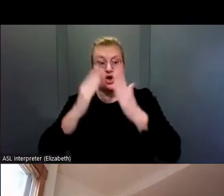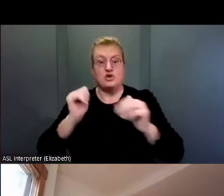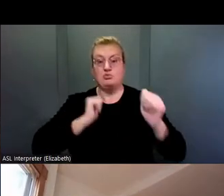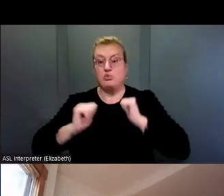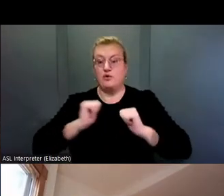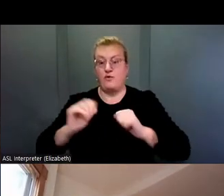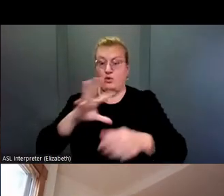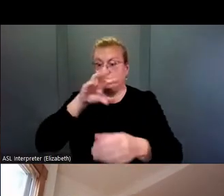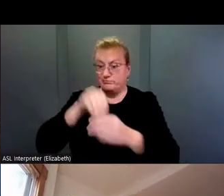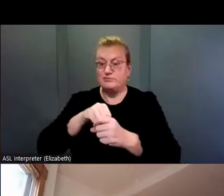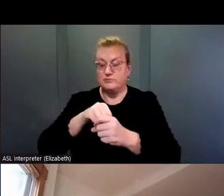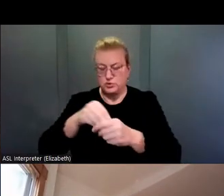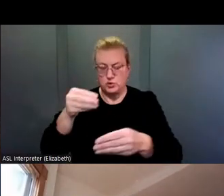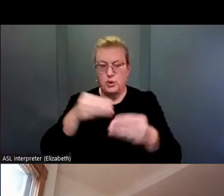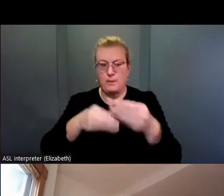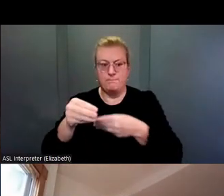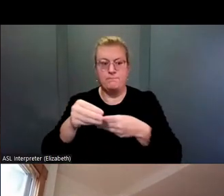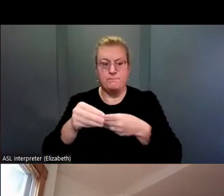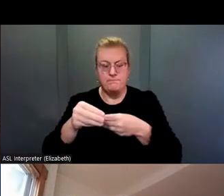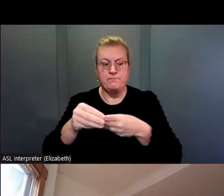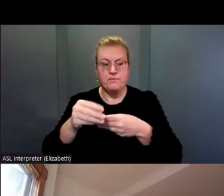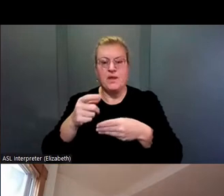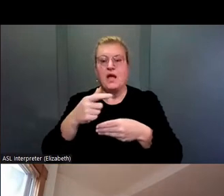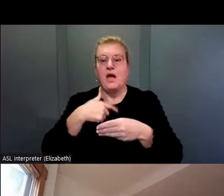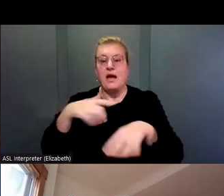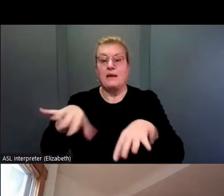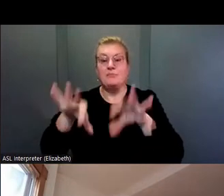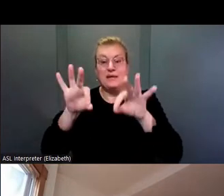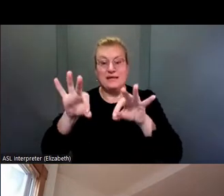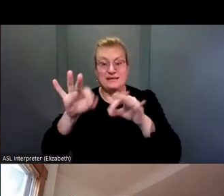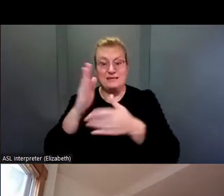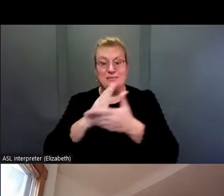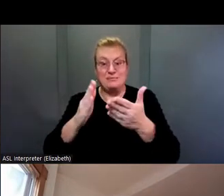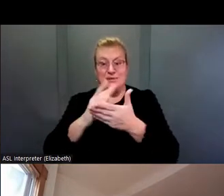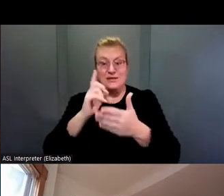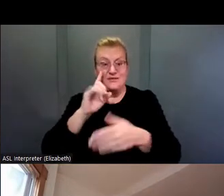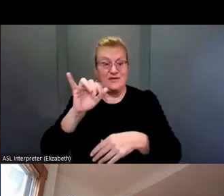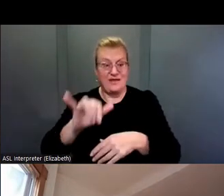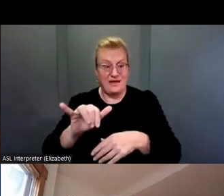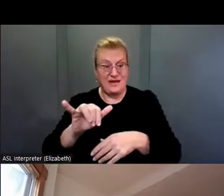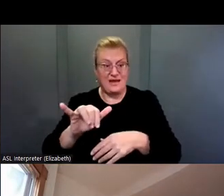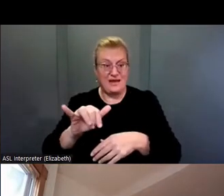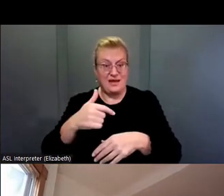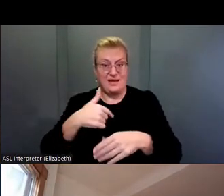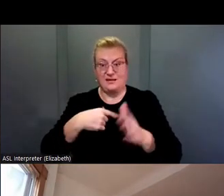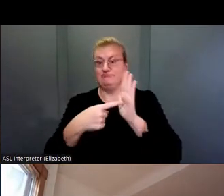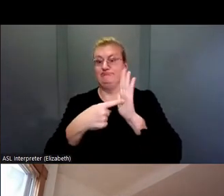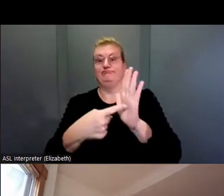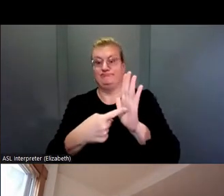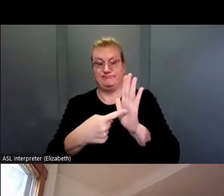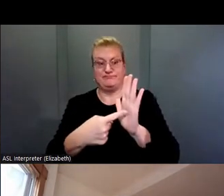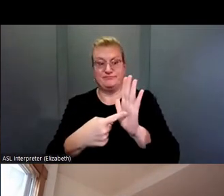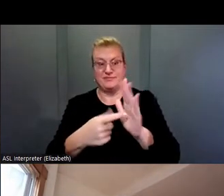And I actually picked up a piece from that Sokeo Ros's piece, which we ended up premiering. I was sure that all these larger presenters